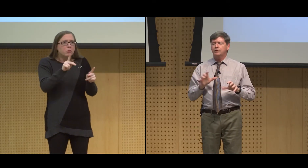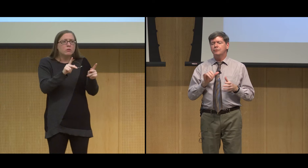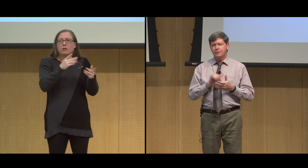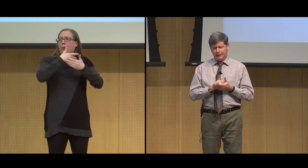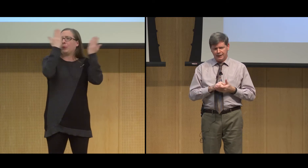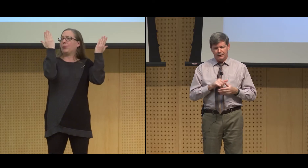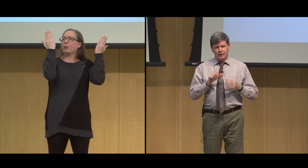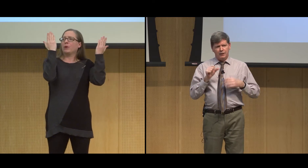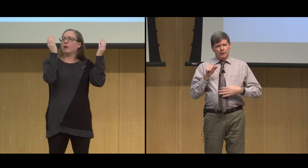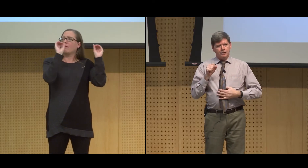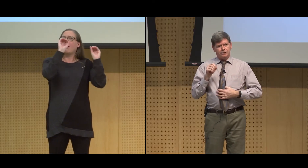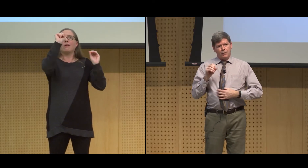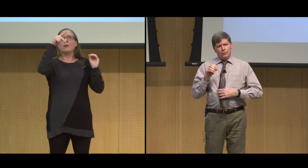so I didn't want to do that.